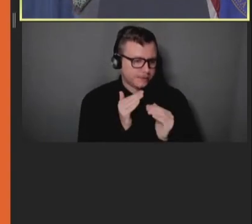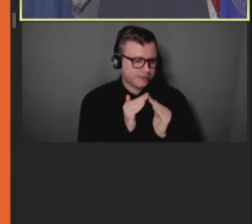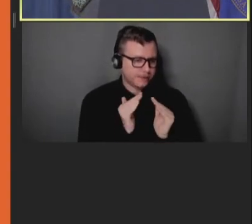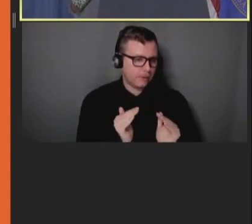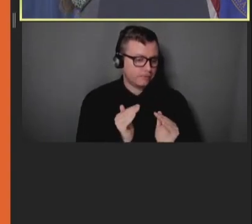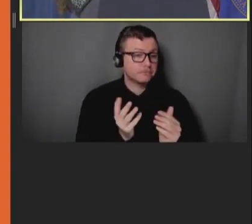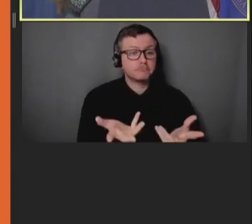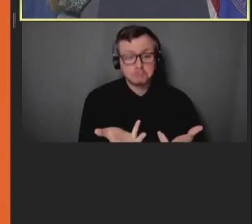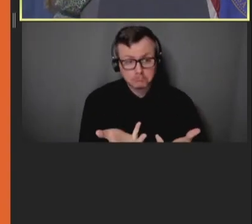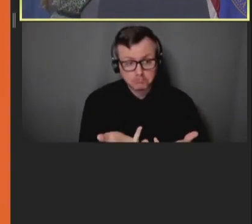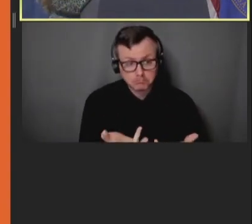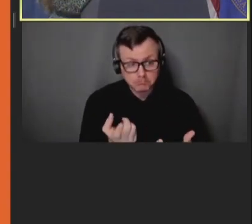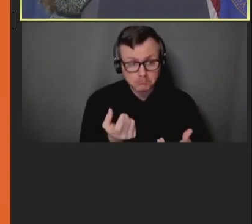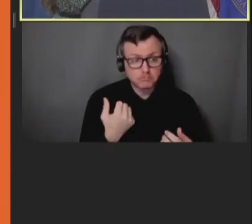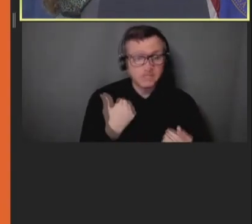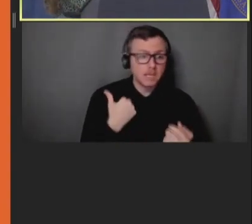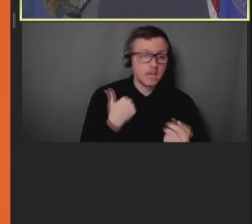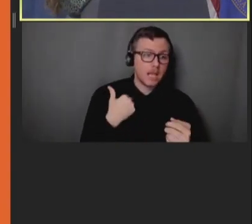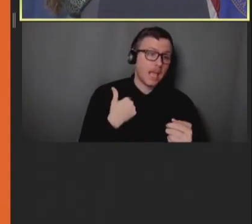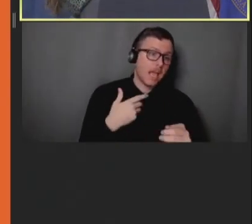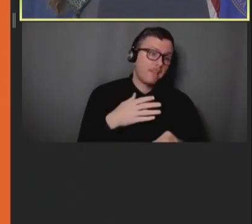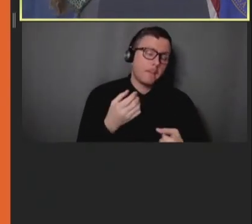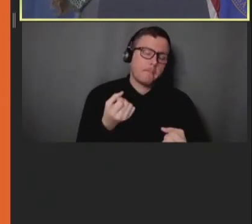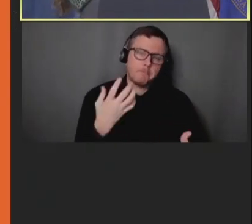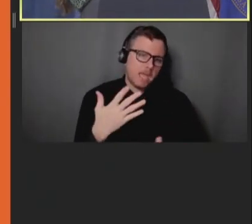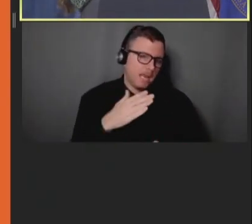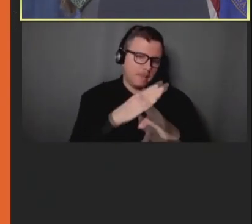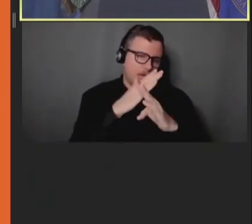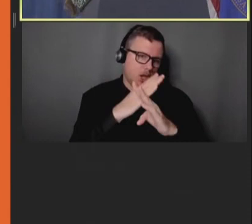So, we had a number of barriers to vaccine delivery.